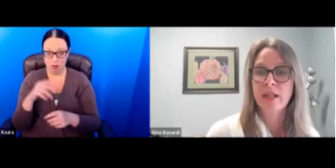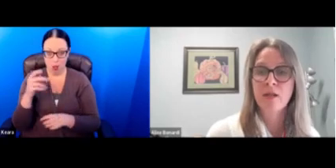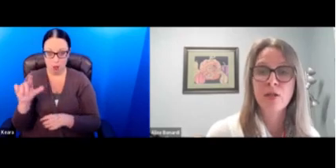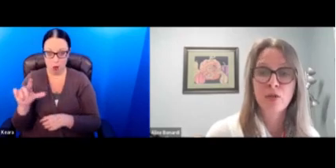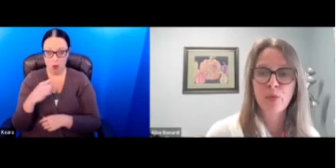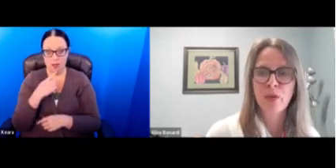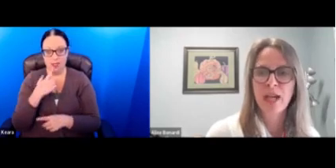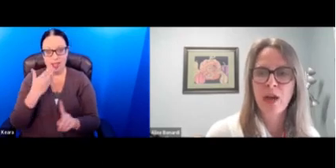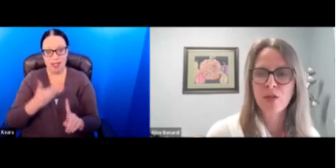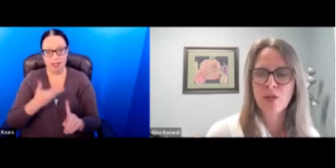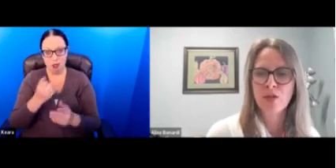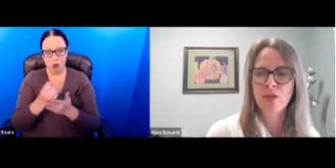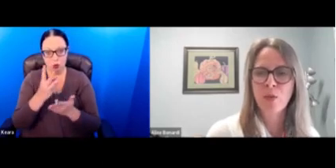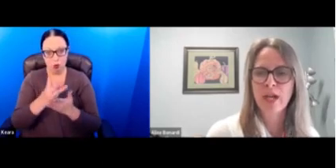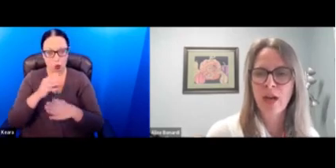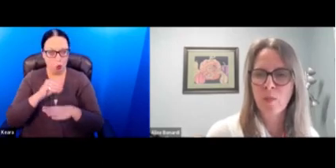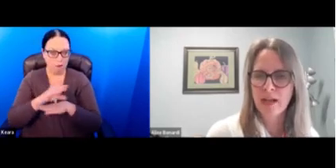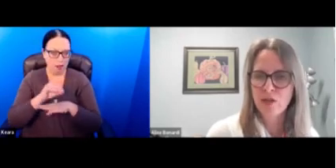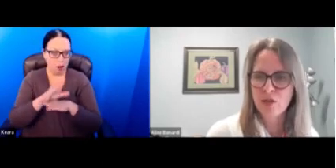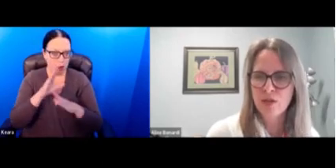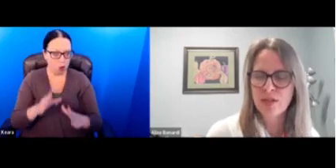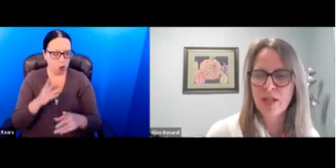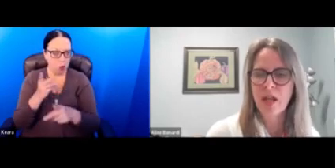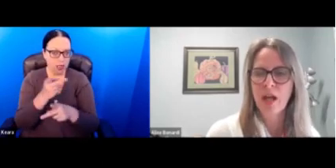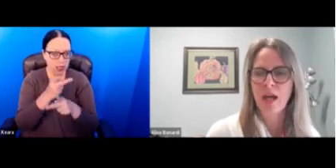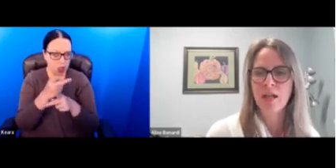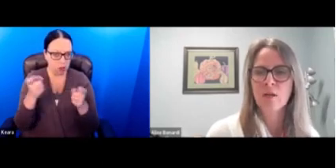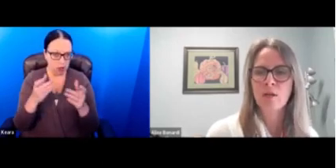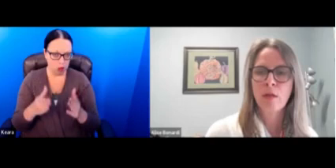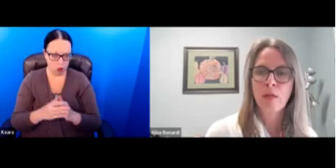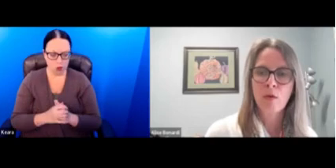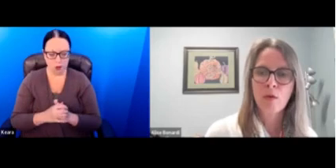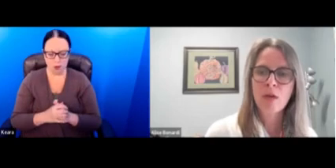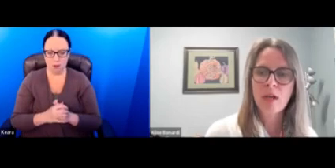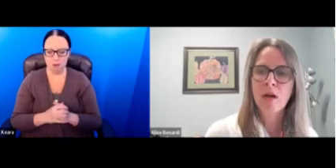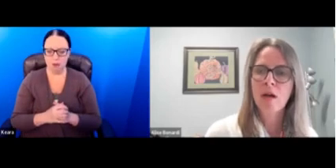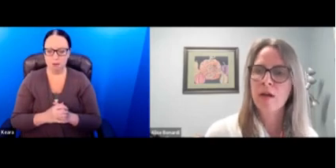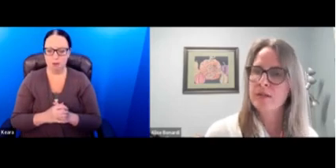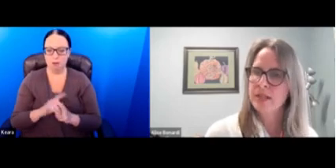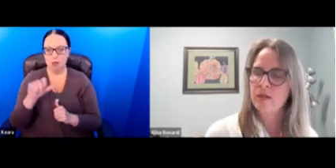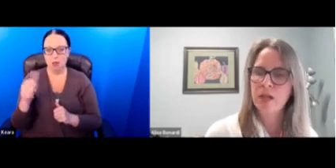that their social work counselors or care managers, another third are, say their